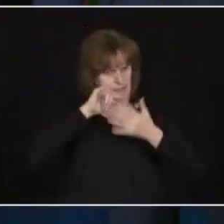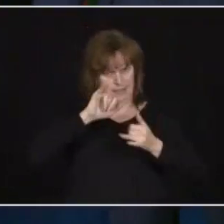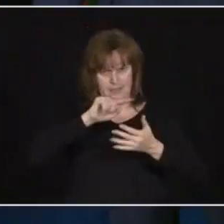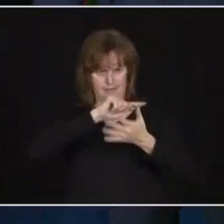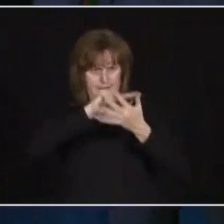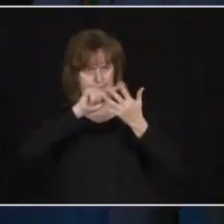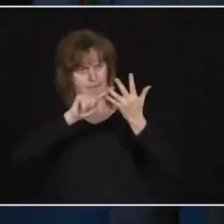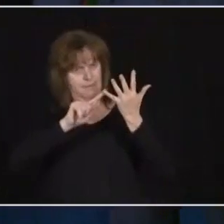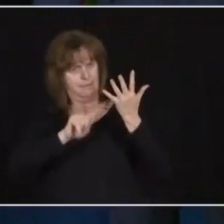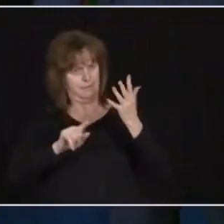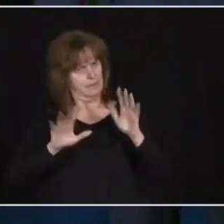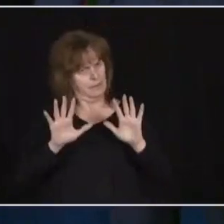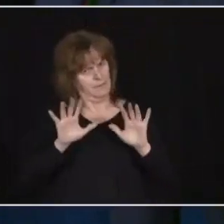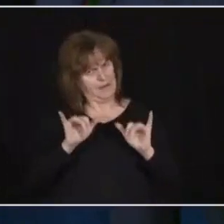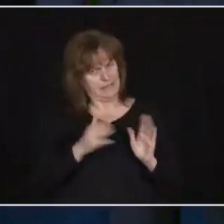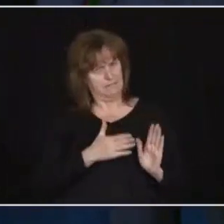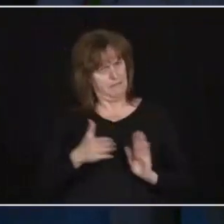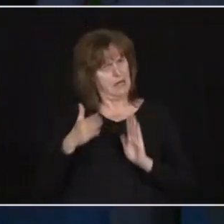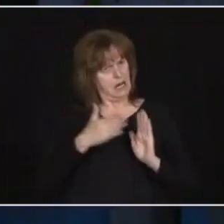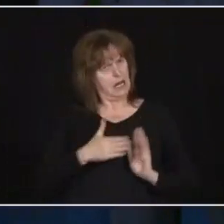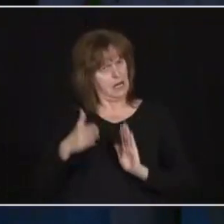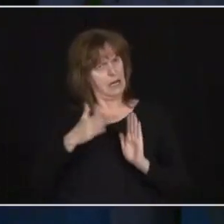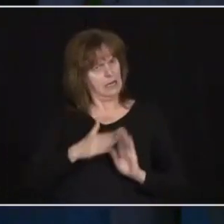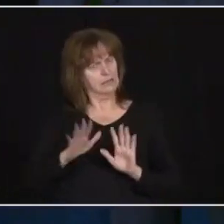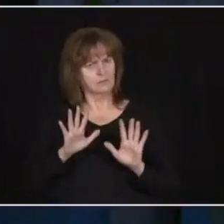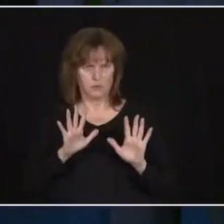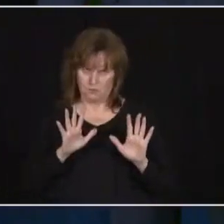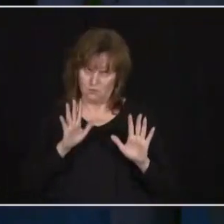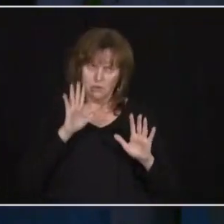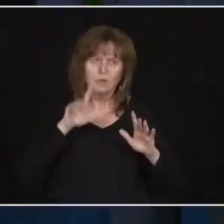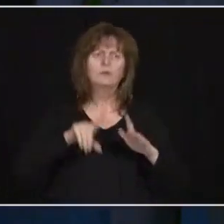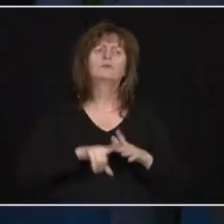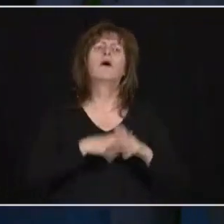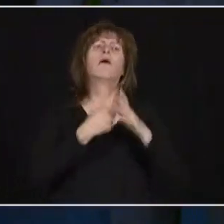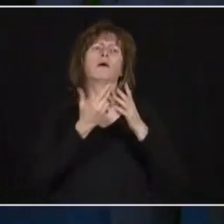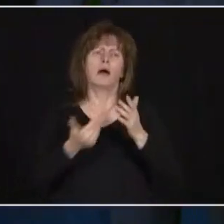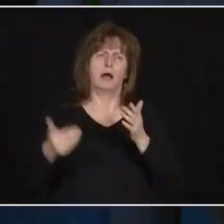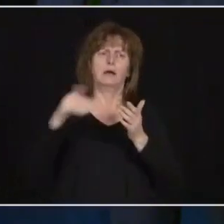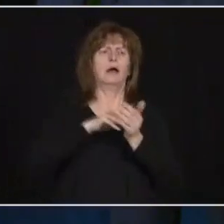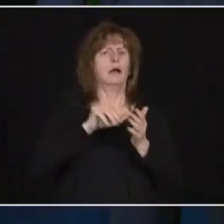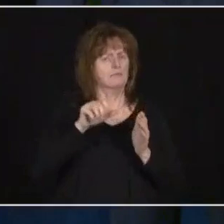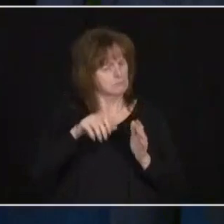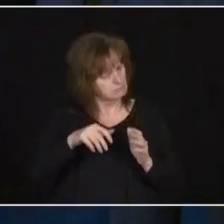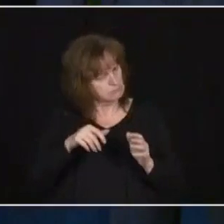So all these issues are being taken into consideration as part of the process and the plan